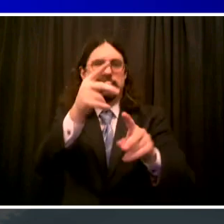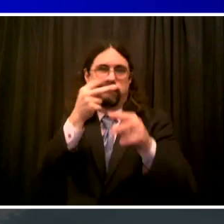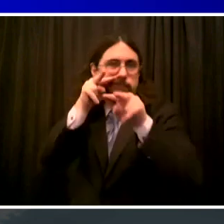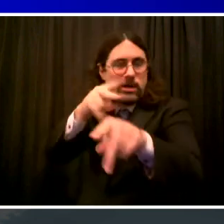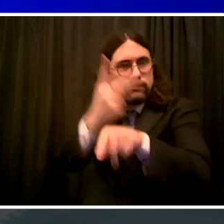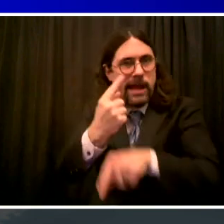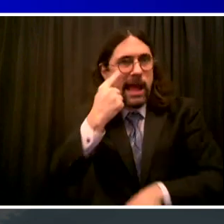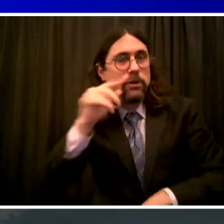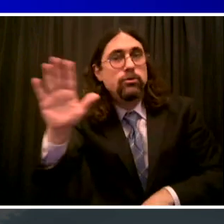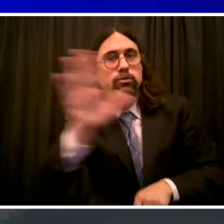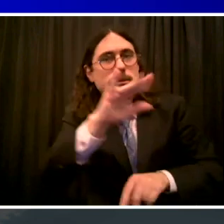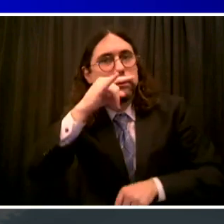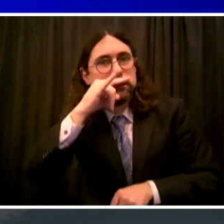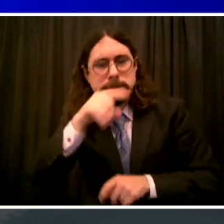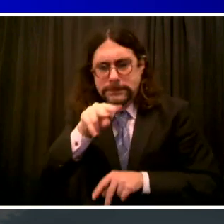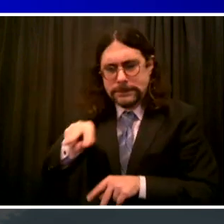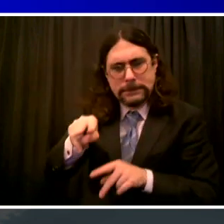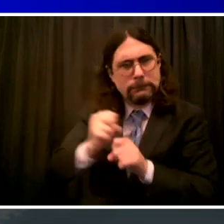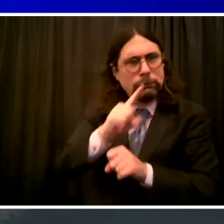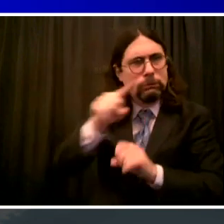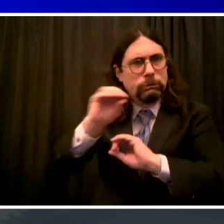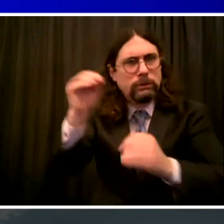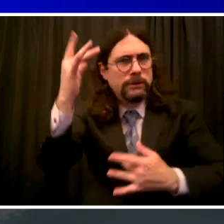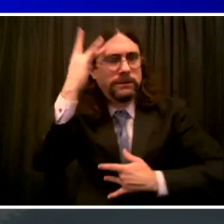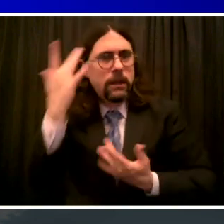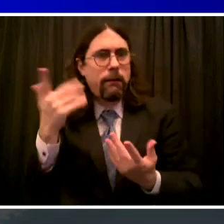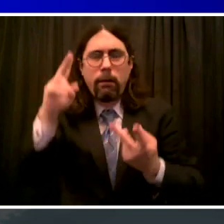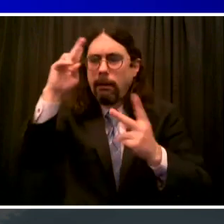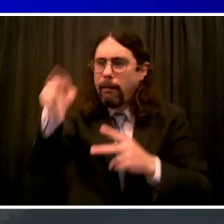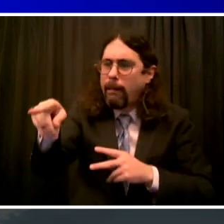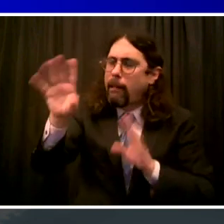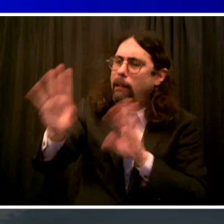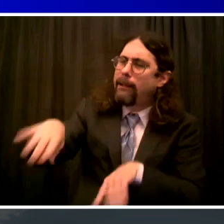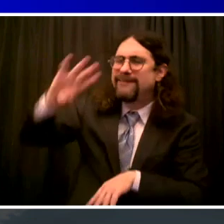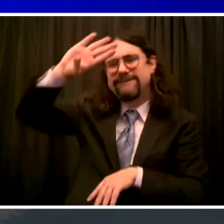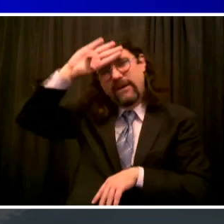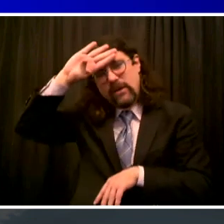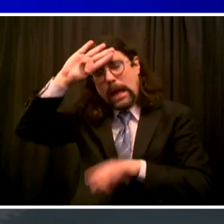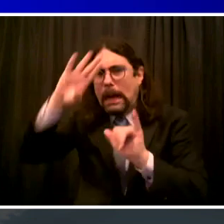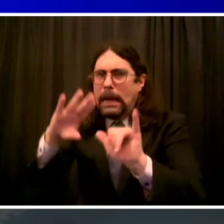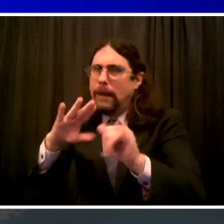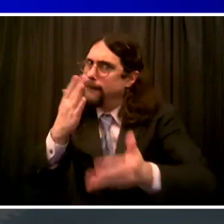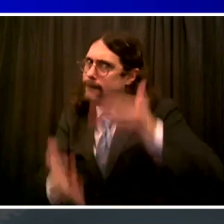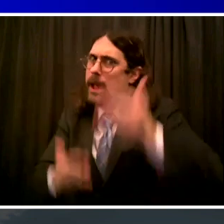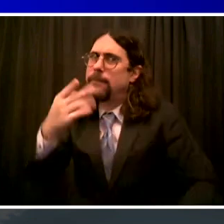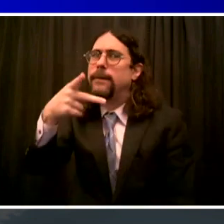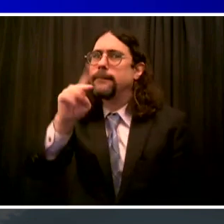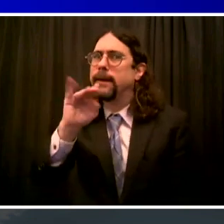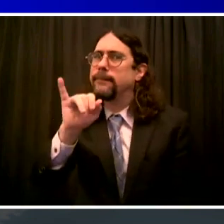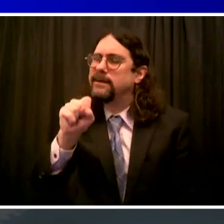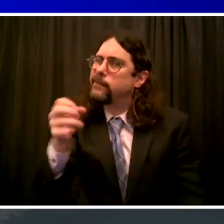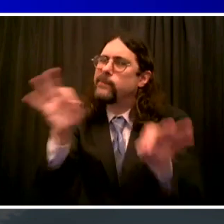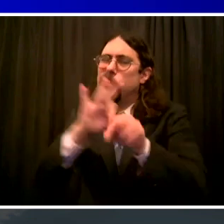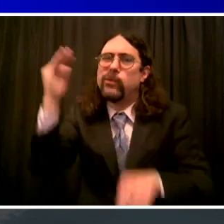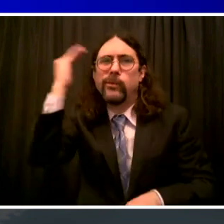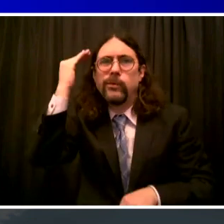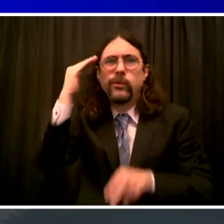RCOOVNAIRUS. WE HAD NEVER HEARD OF IT. IT DOESN'T EXIST TOUM HAN BEINGS, SIX OR SEVEN MTHONS GOA. AND THEN IT WAS